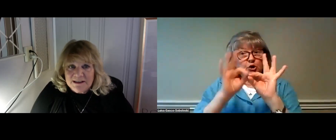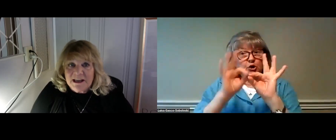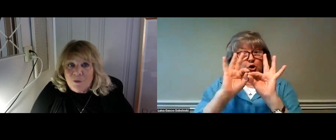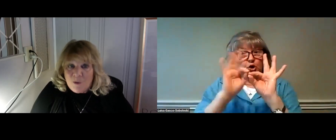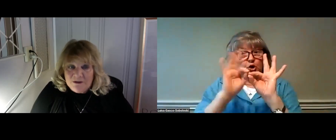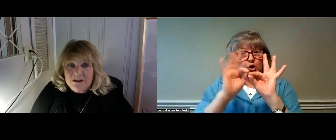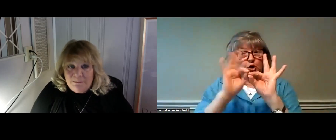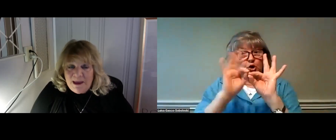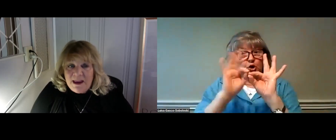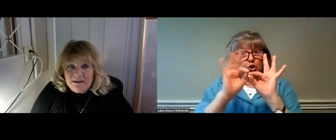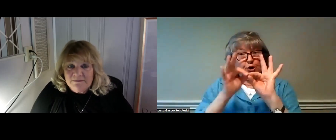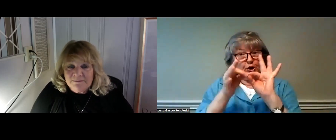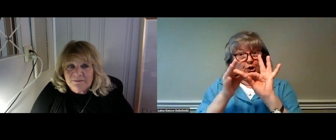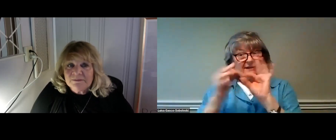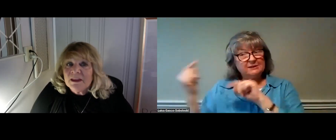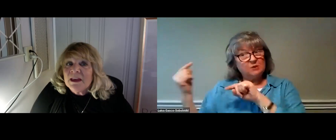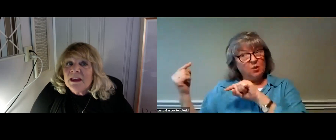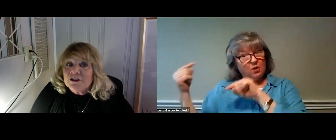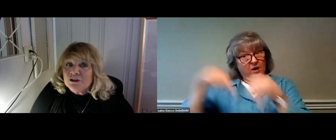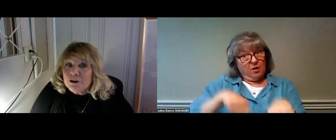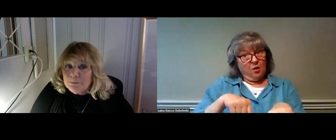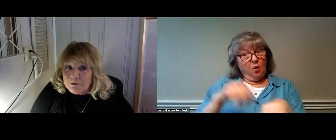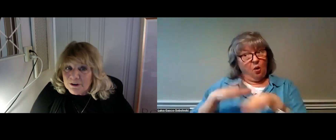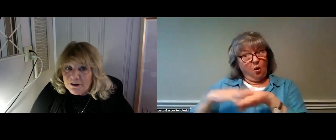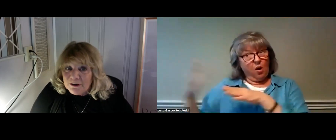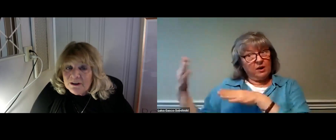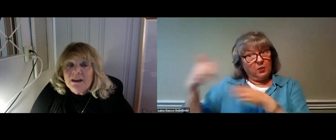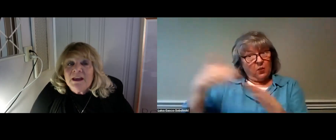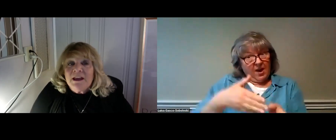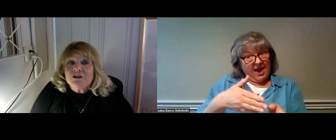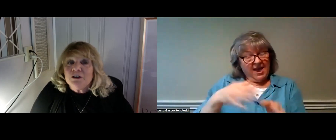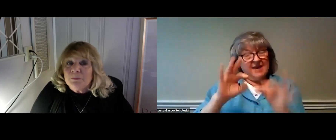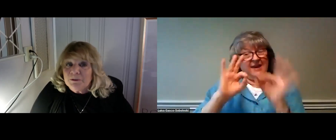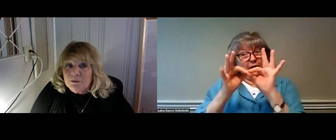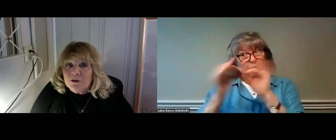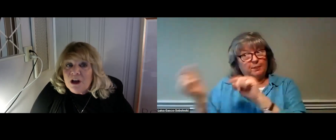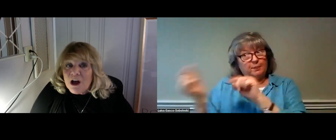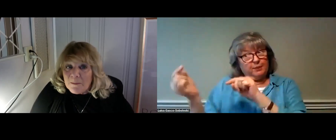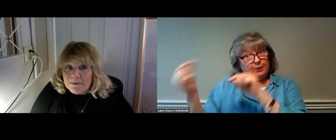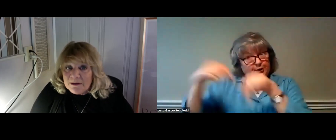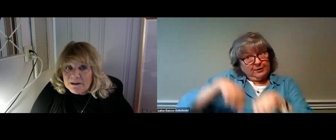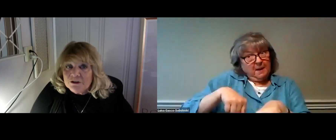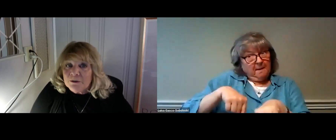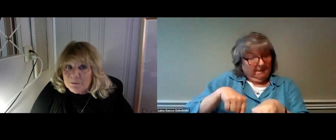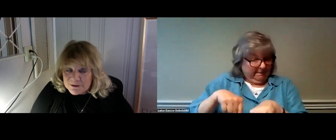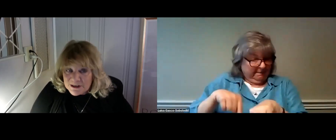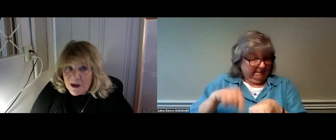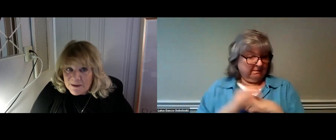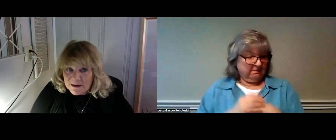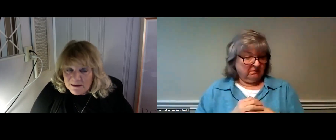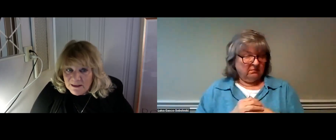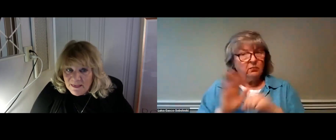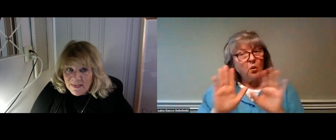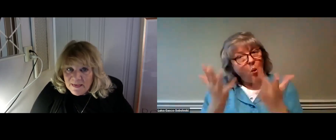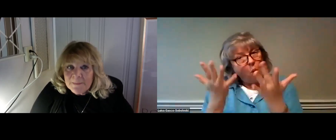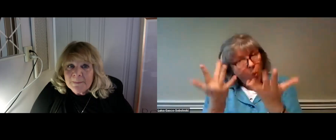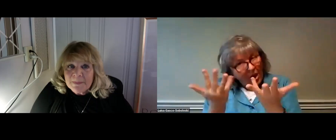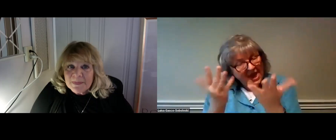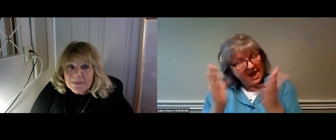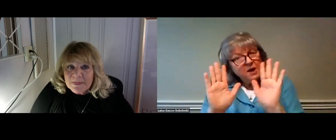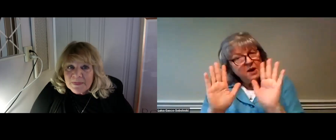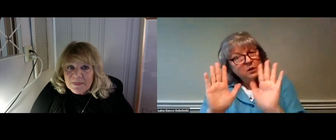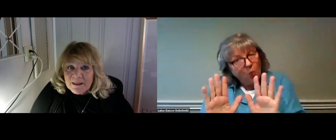"where's the pain?" - Interpreter. - Interpreter will come. - Interpreters coming.